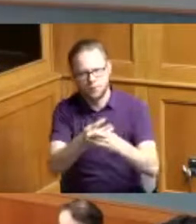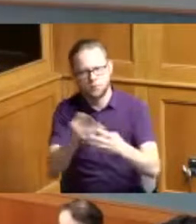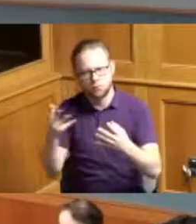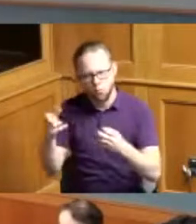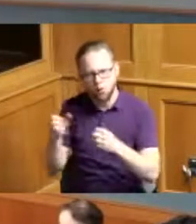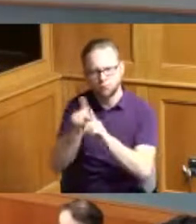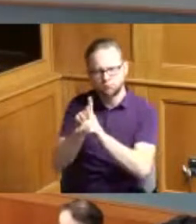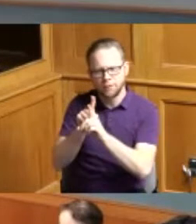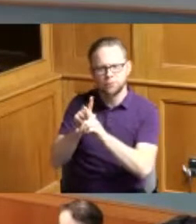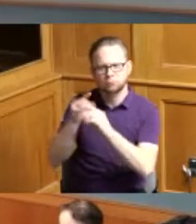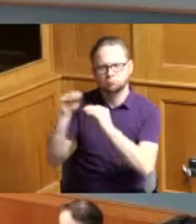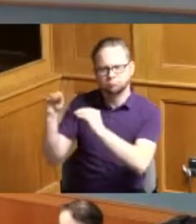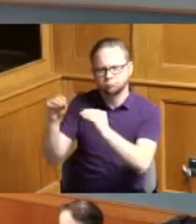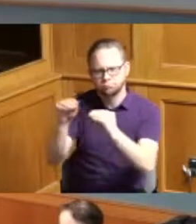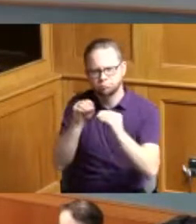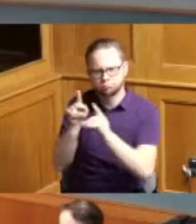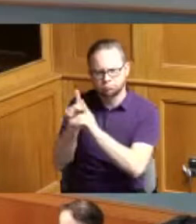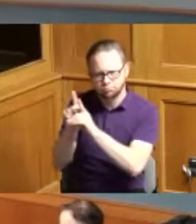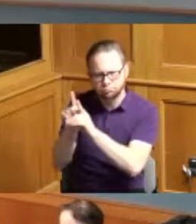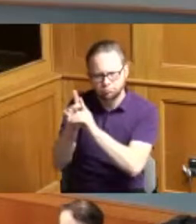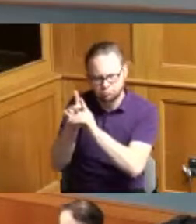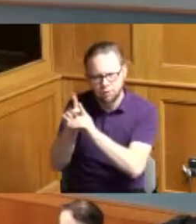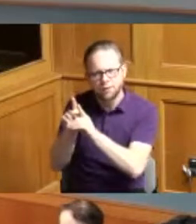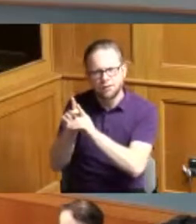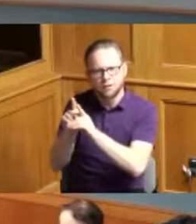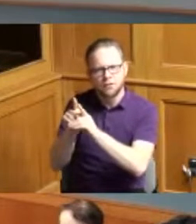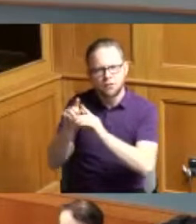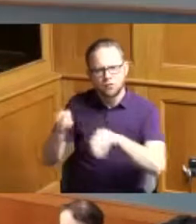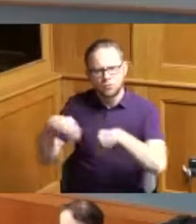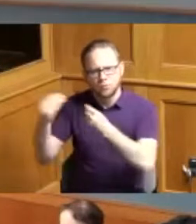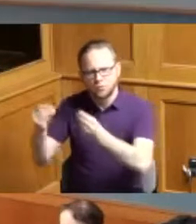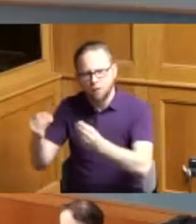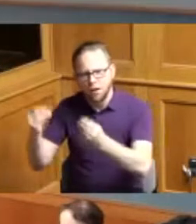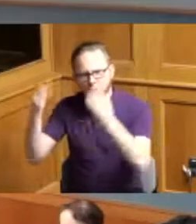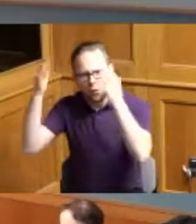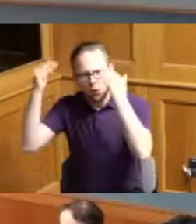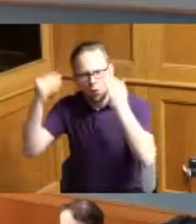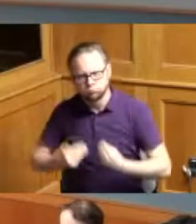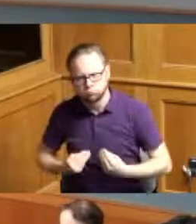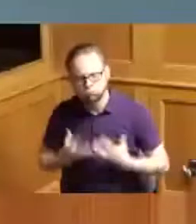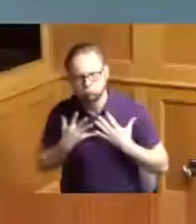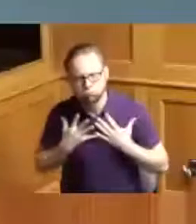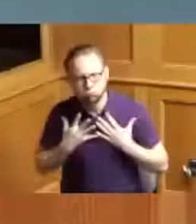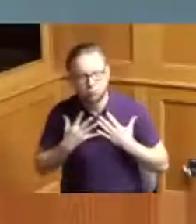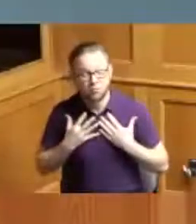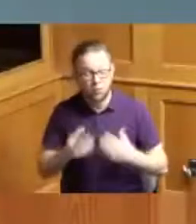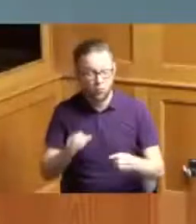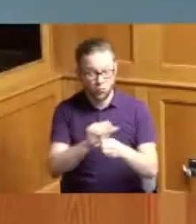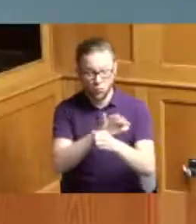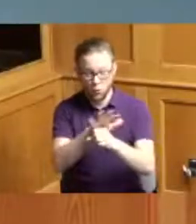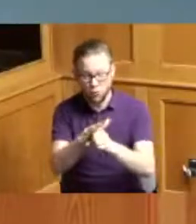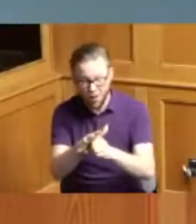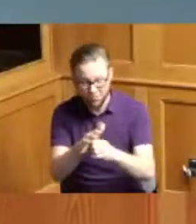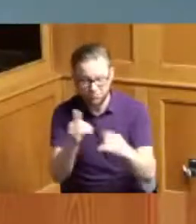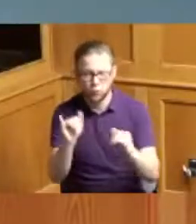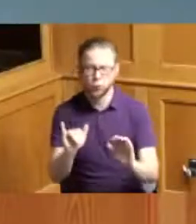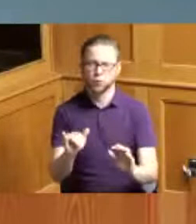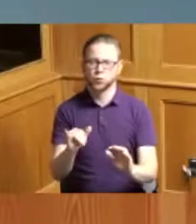unfortunately due to the Covid we've not been able to move forward your gesture provides a kickstart